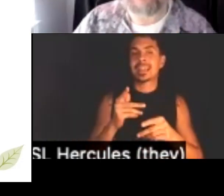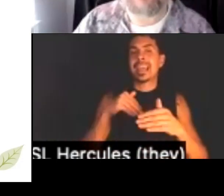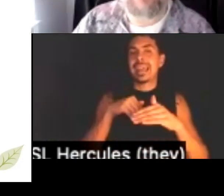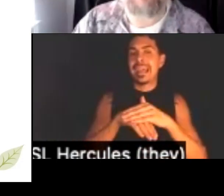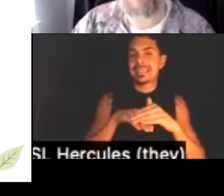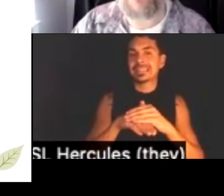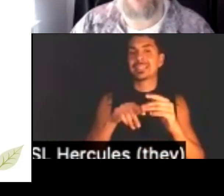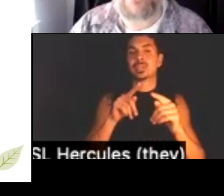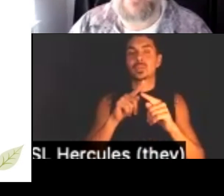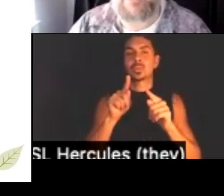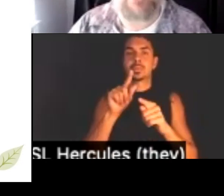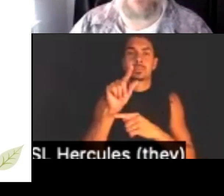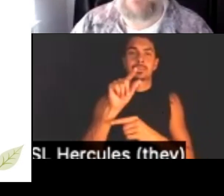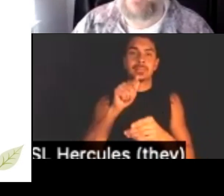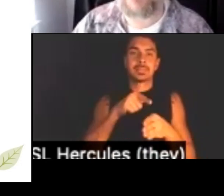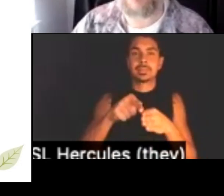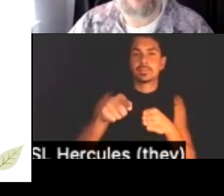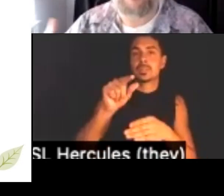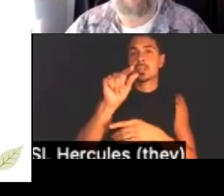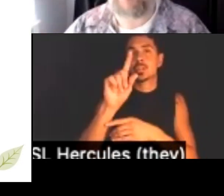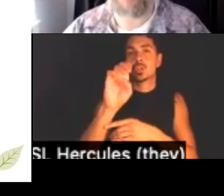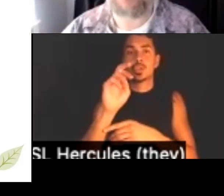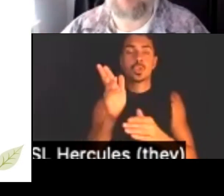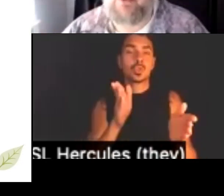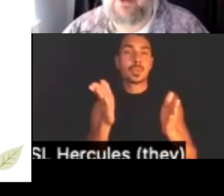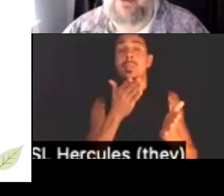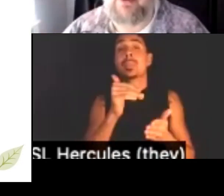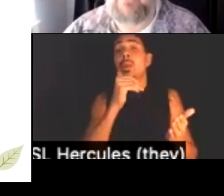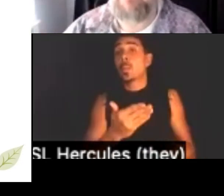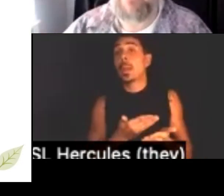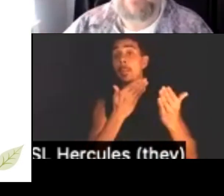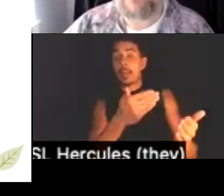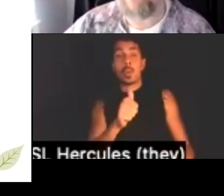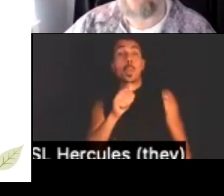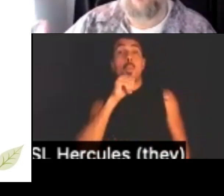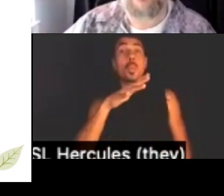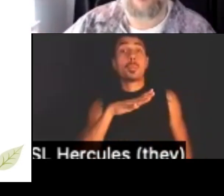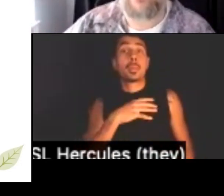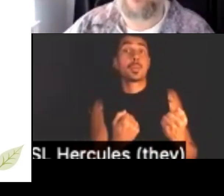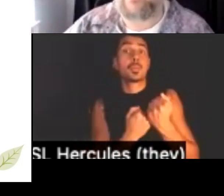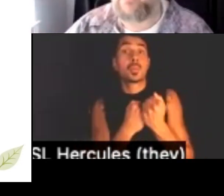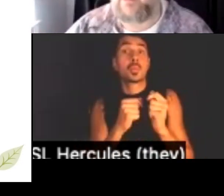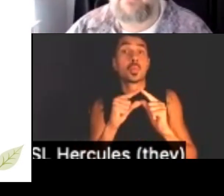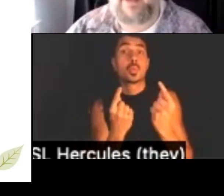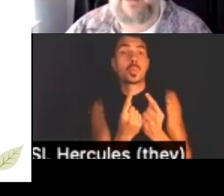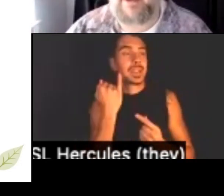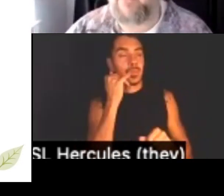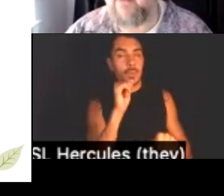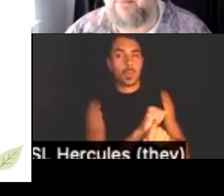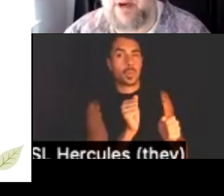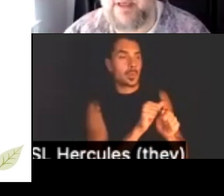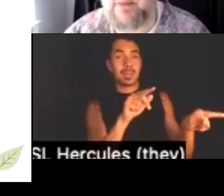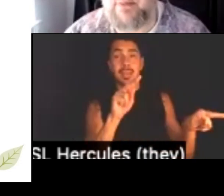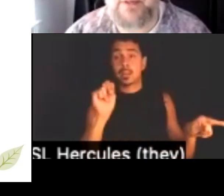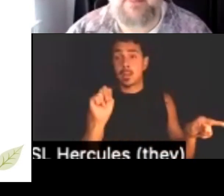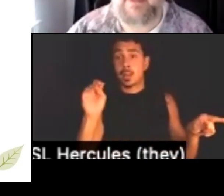So again, they may or may not recommend a women's support group if they're working with a nonbinary fem oriented person